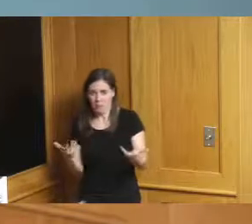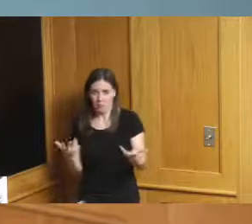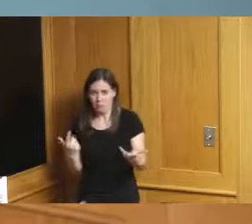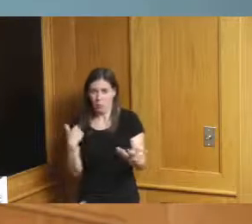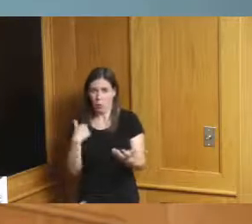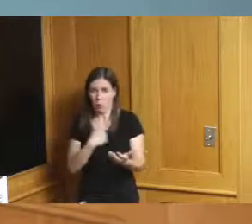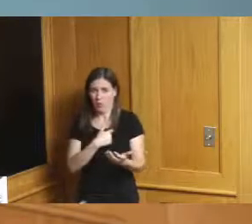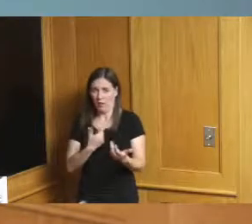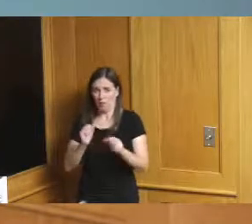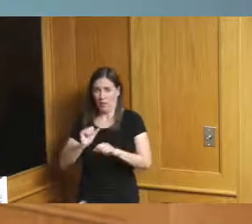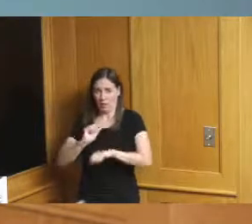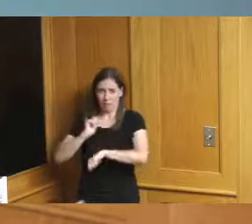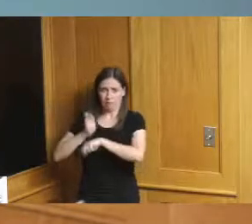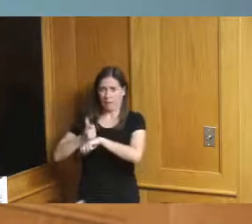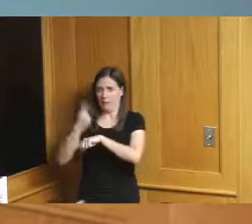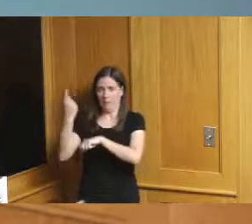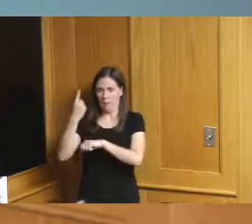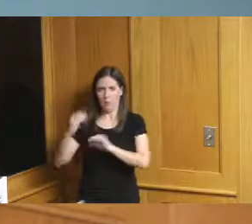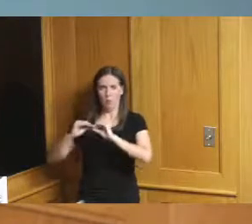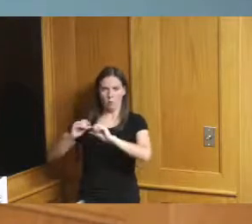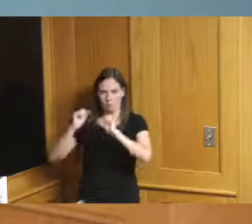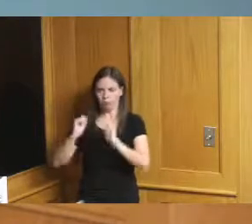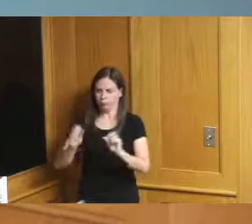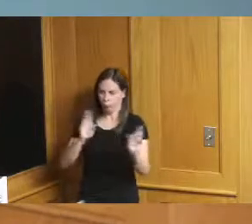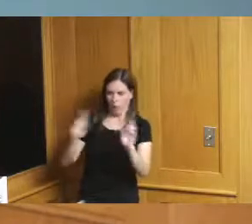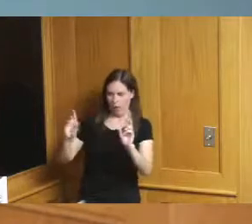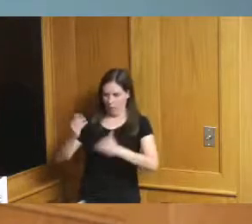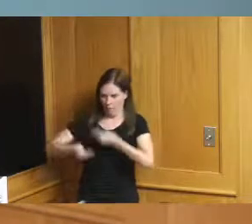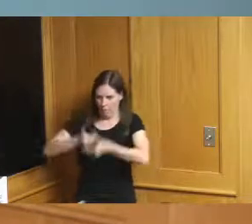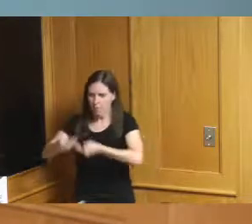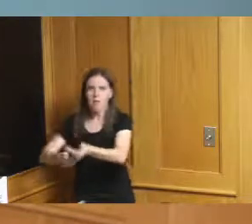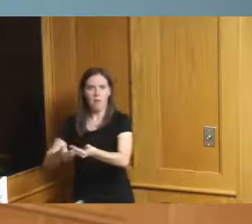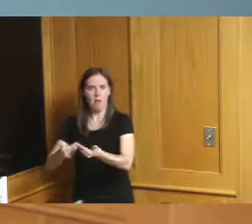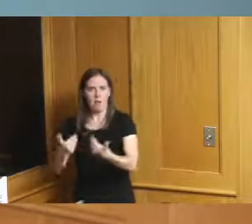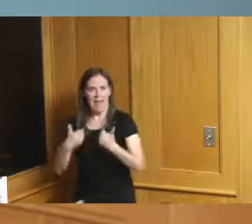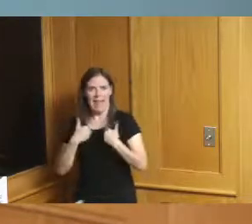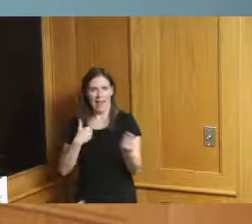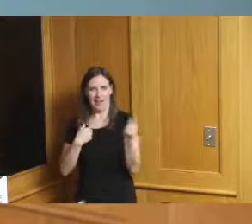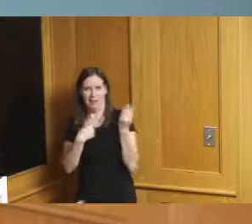or move it forward we'd have something in front of us that we can try to move forward because i know